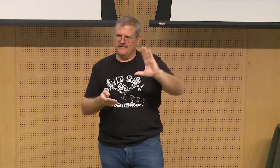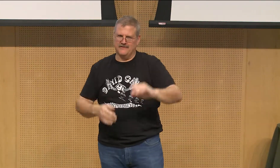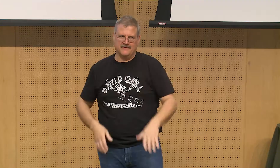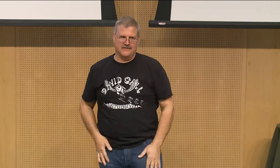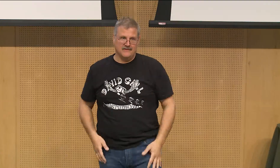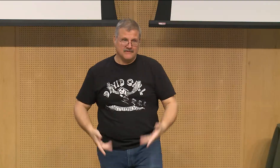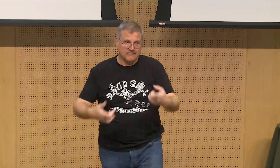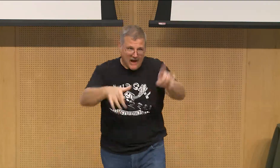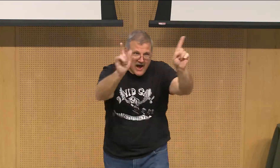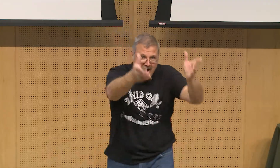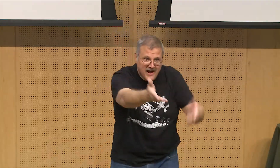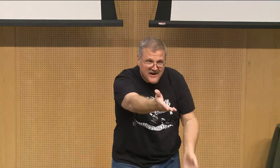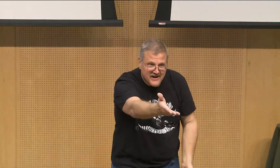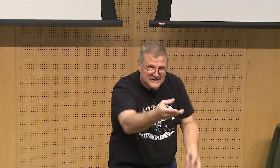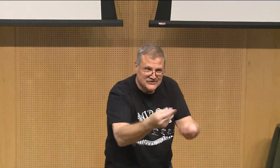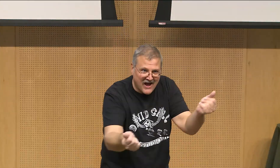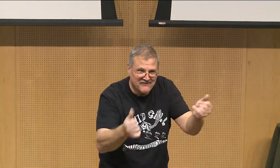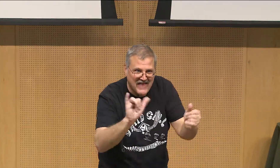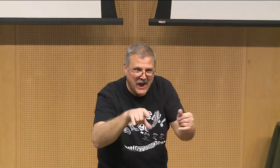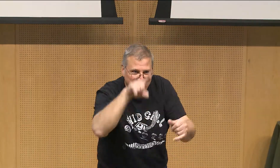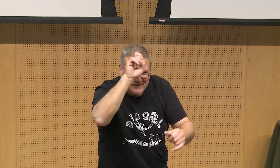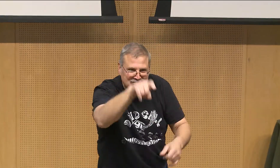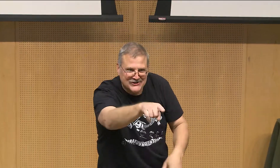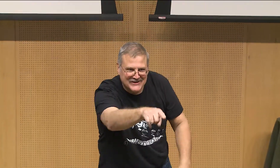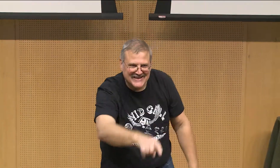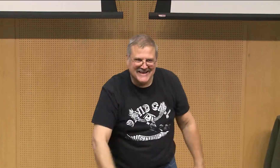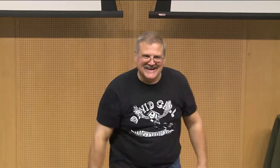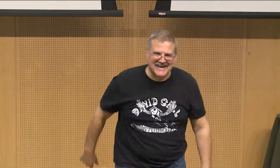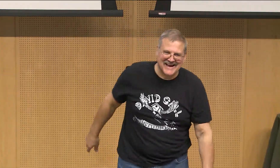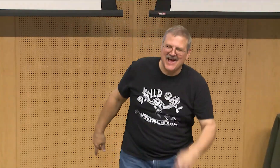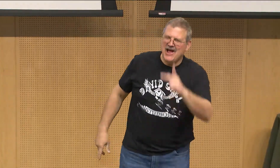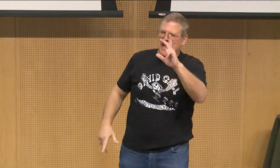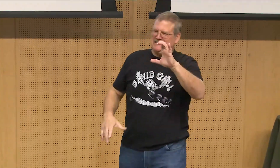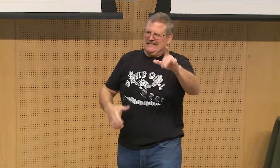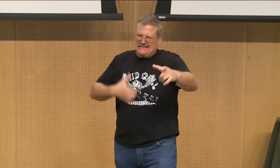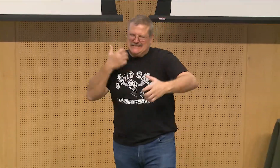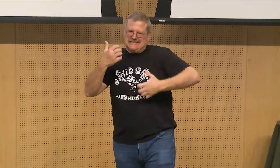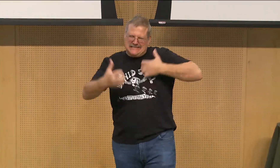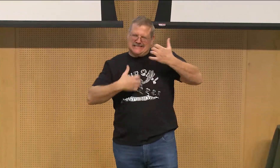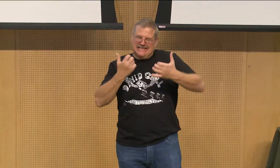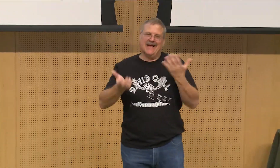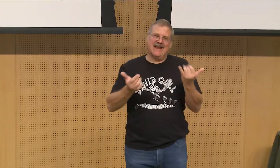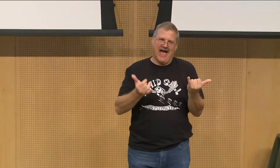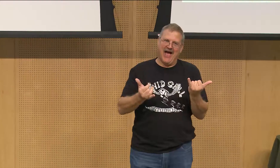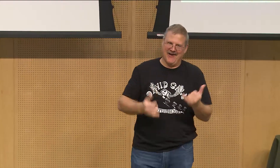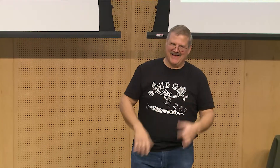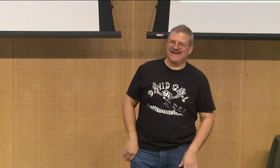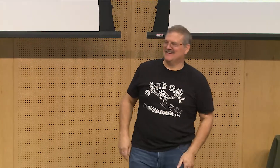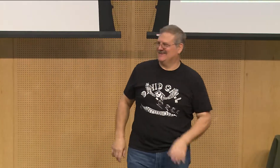Do you see it now? You solved the mystery now, right? Nancy was like, "Come on!" Now she understands it.